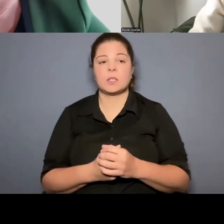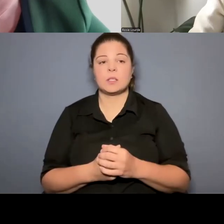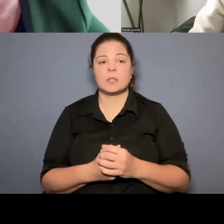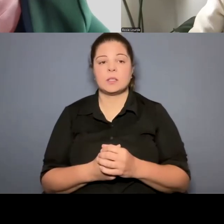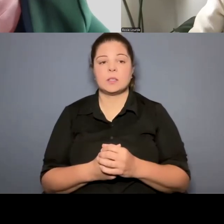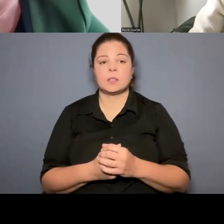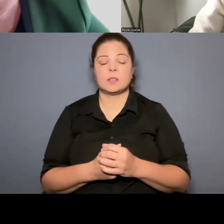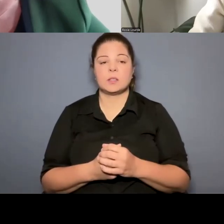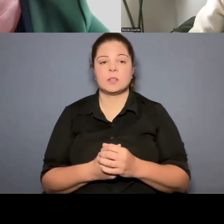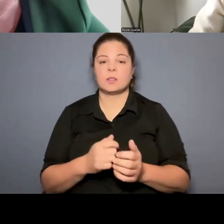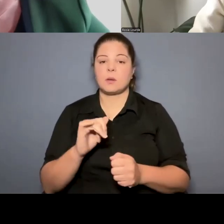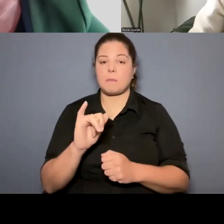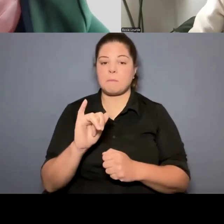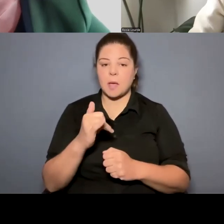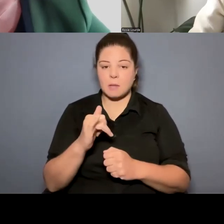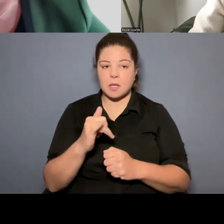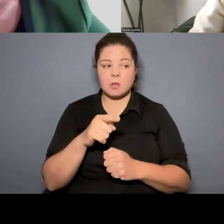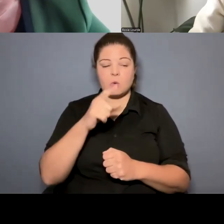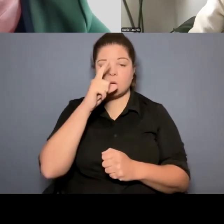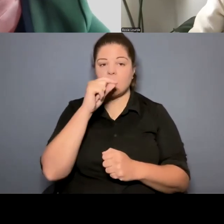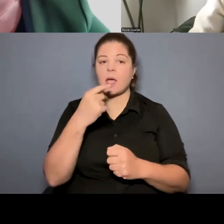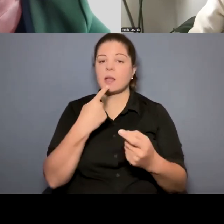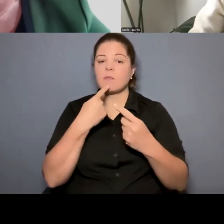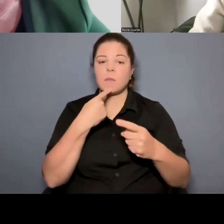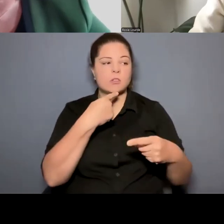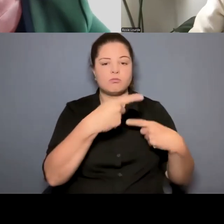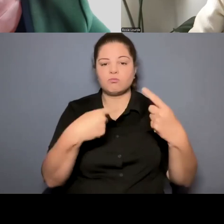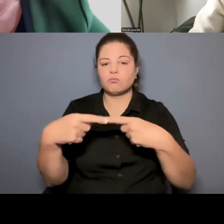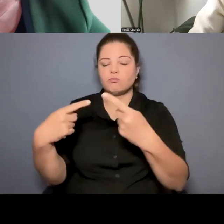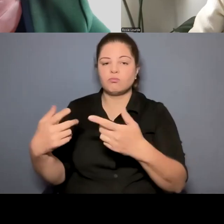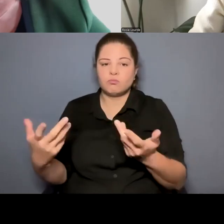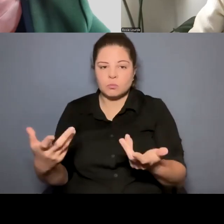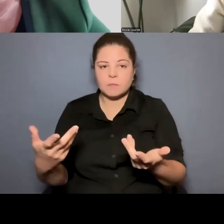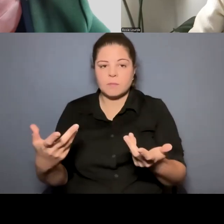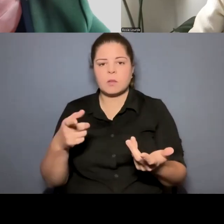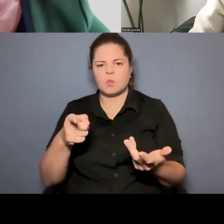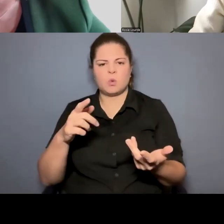information, so that even though you don't want to be involved in a formal complaint,